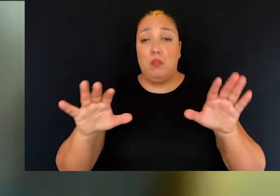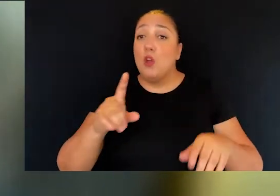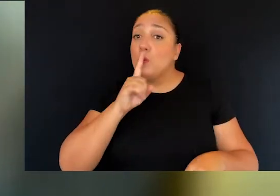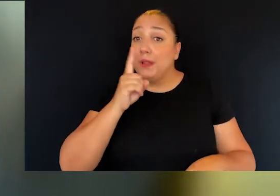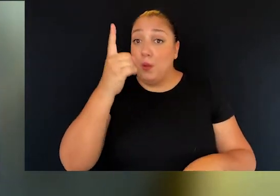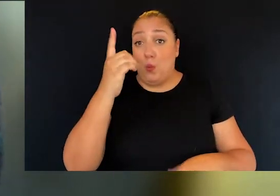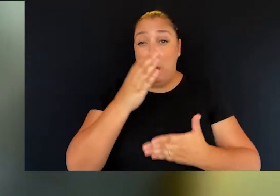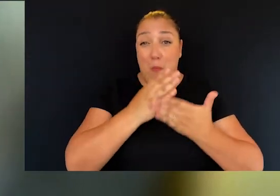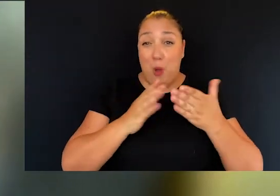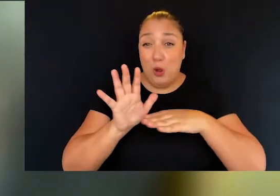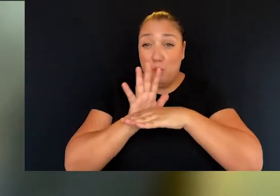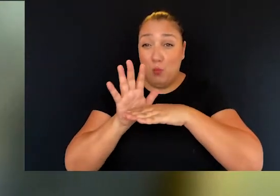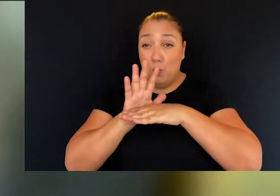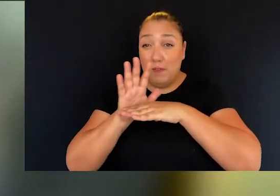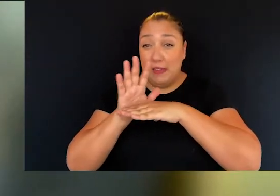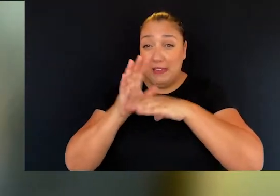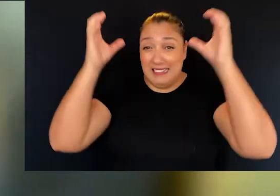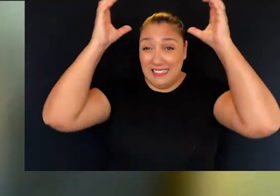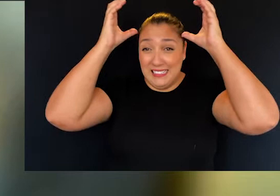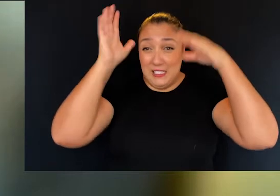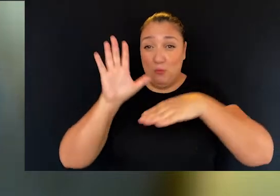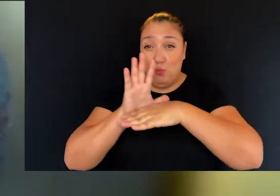in the Disney movie "The Incredibles,"